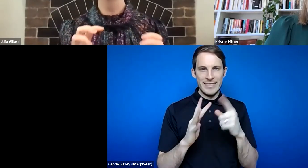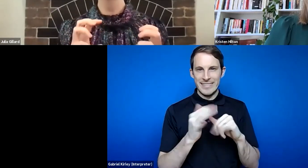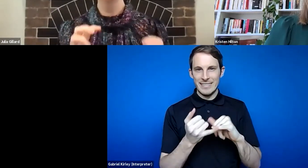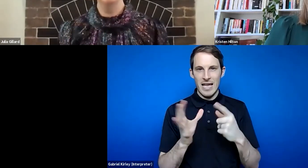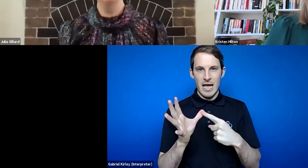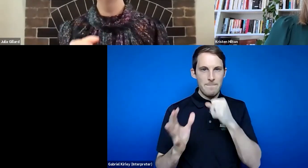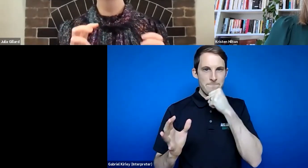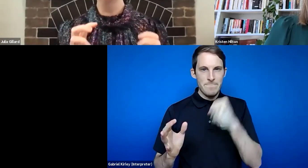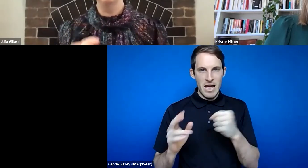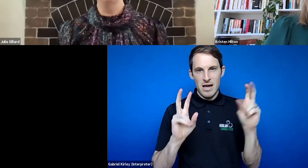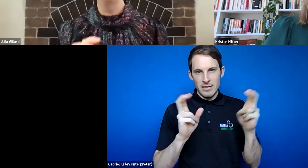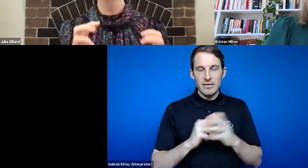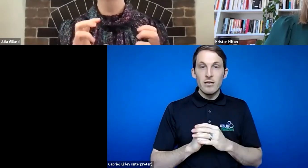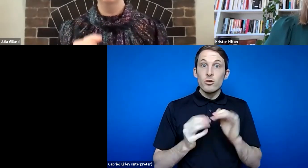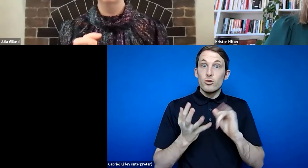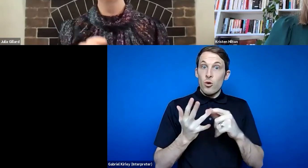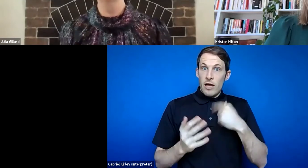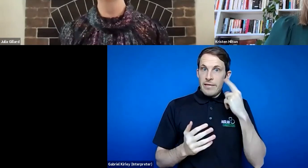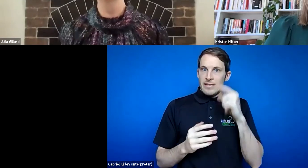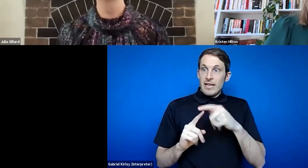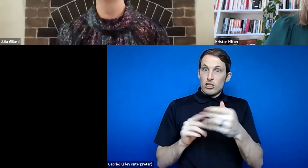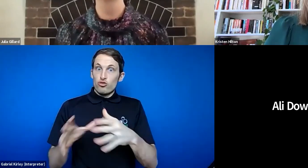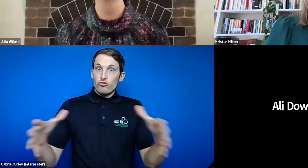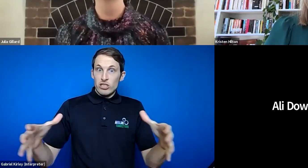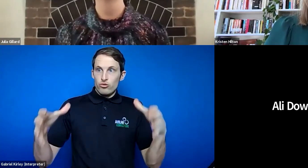be a hugely impactful up and coming generation.